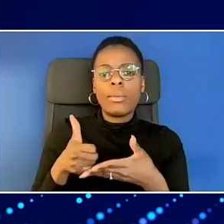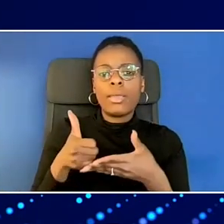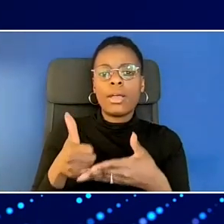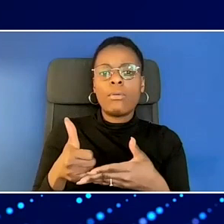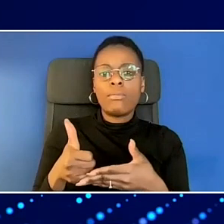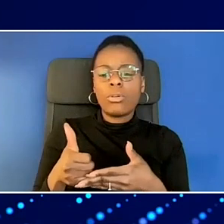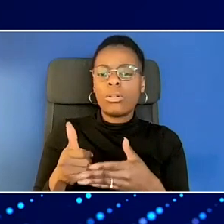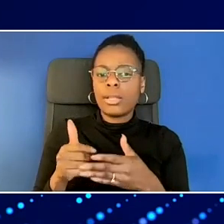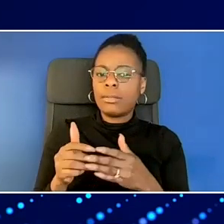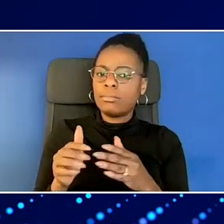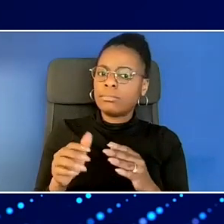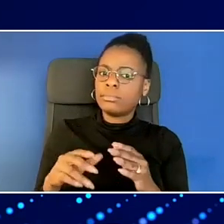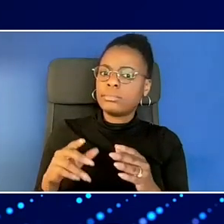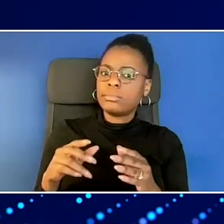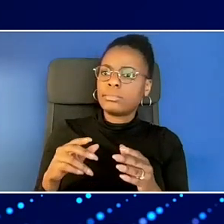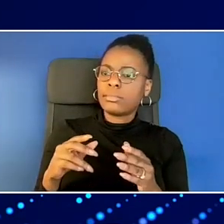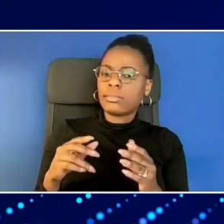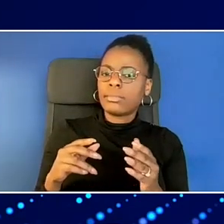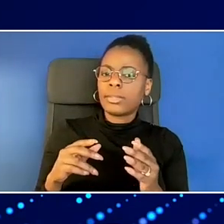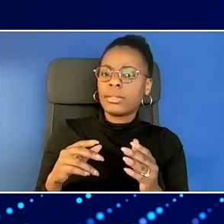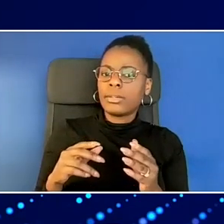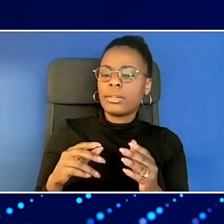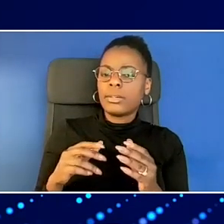a way that I could support this proposal at all.